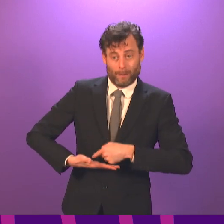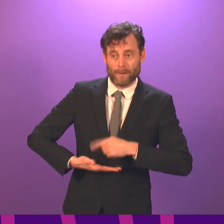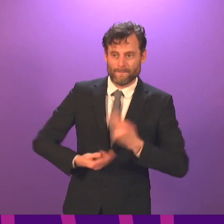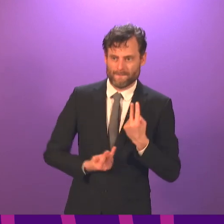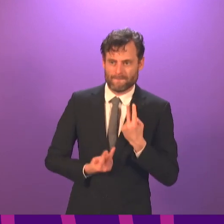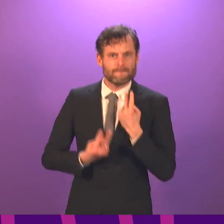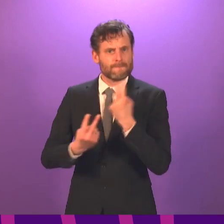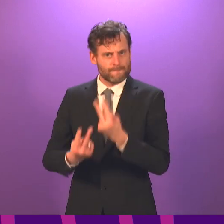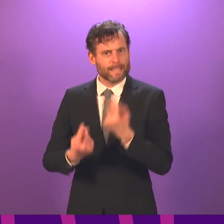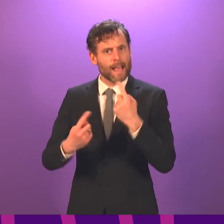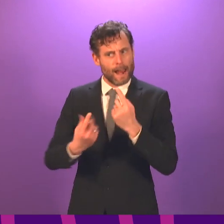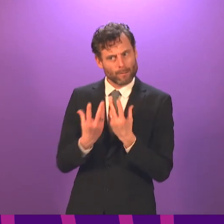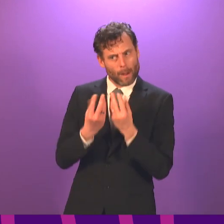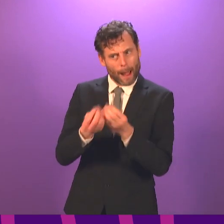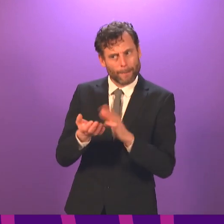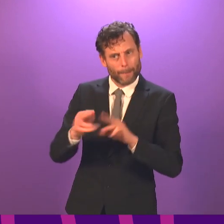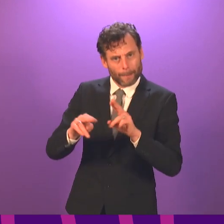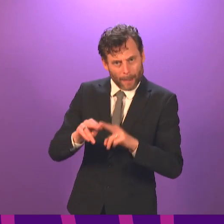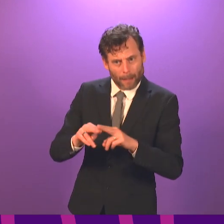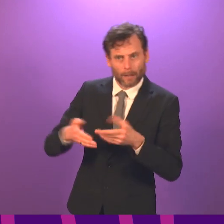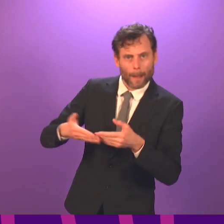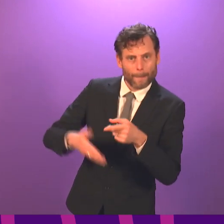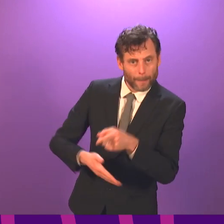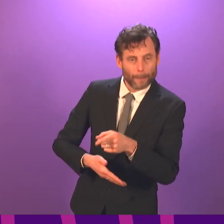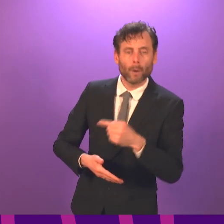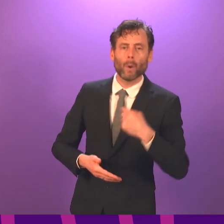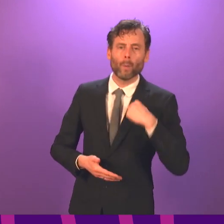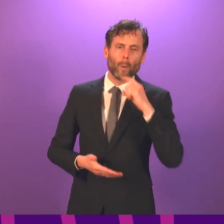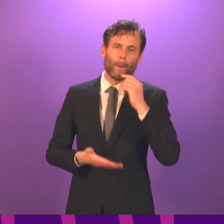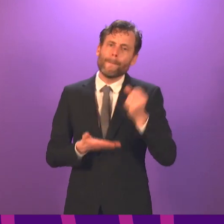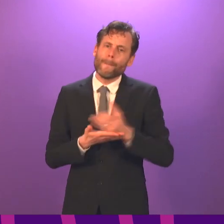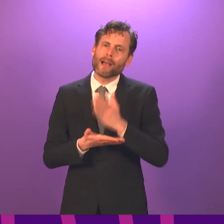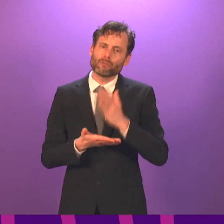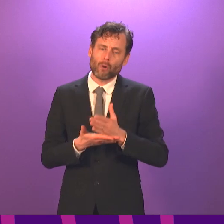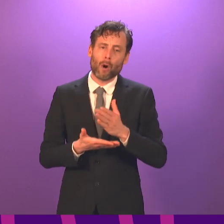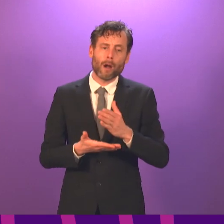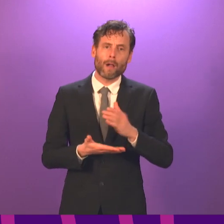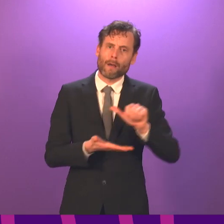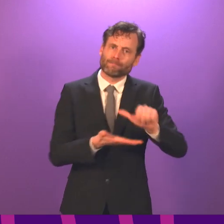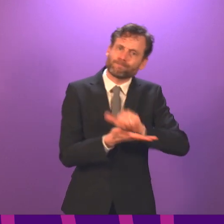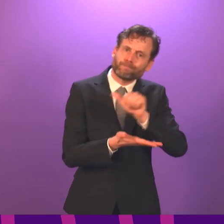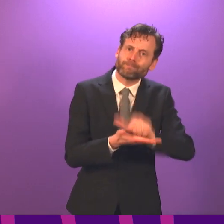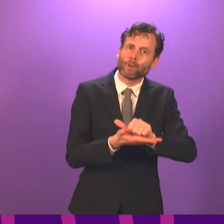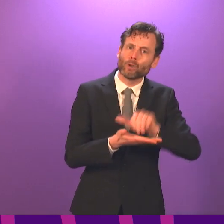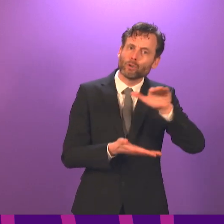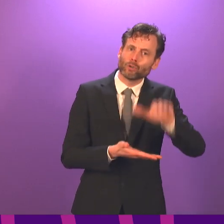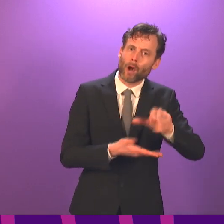and will continue to work with providers to make sure that that is reflected in practice